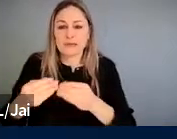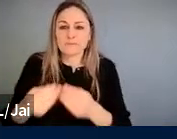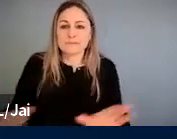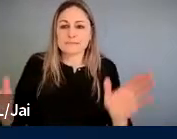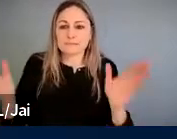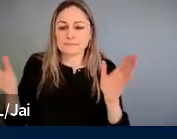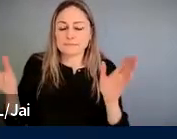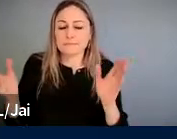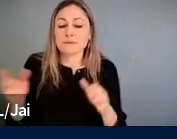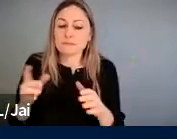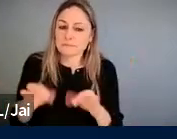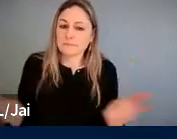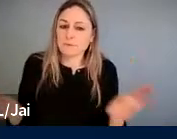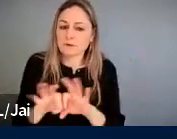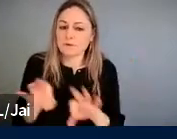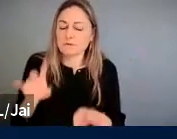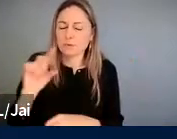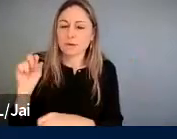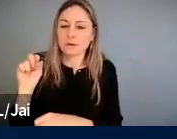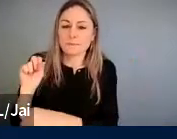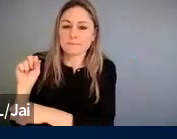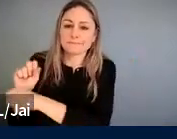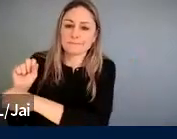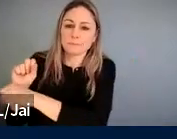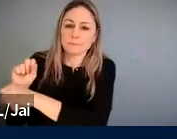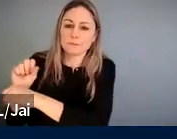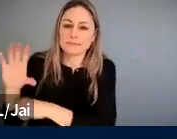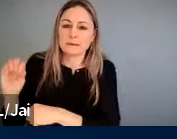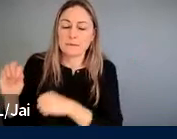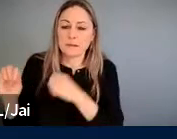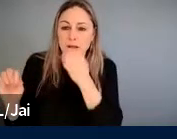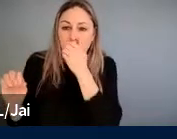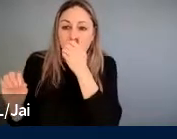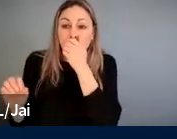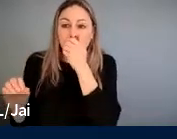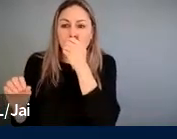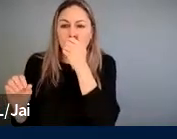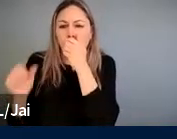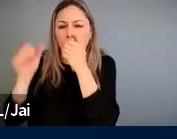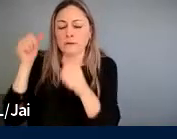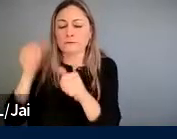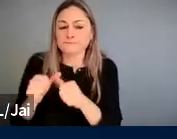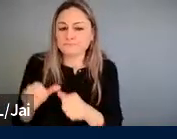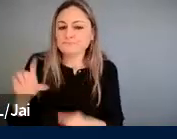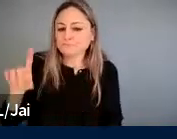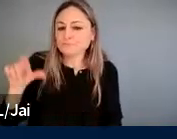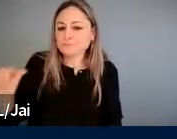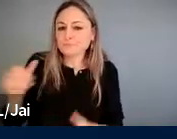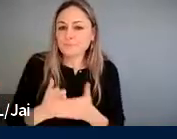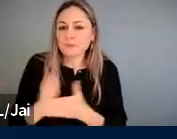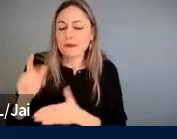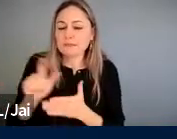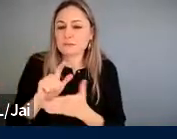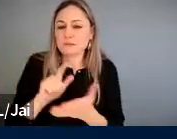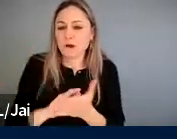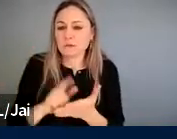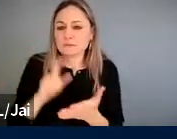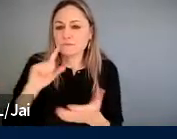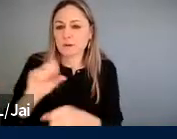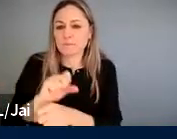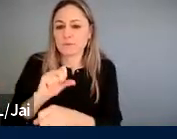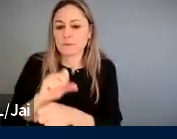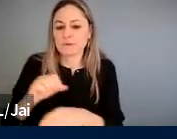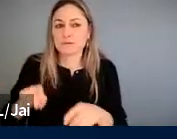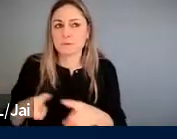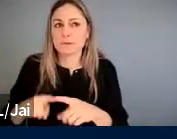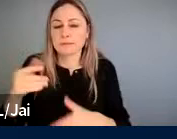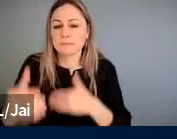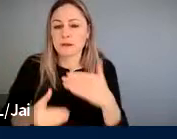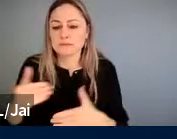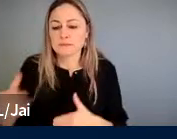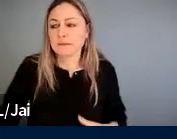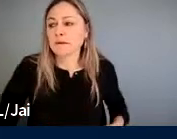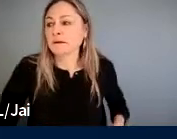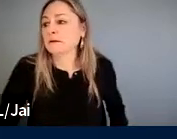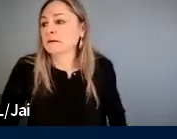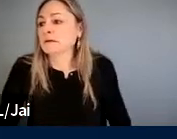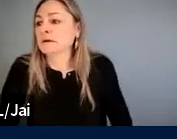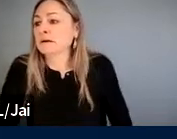employers to also remember the Disability Rights laws related to employment in this process.